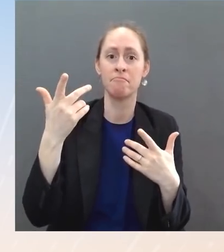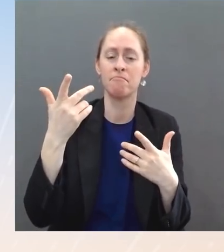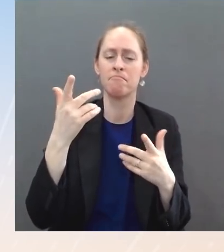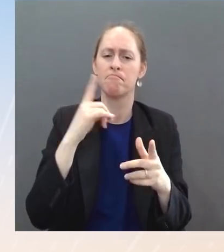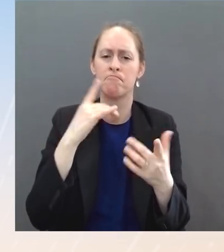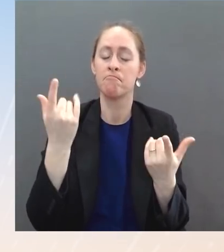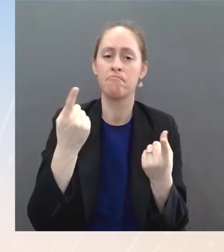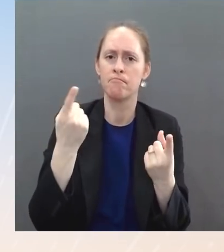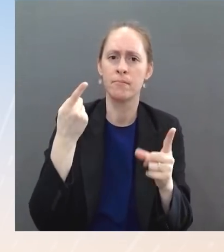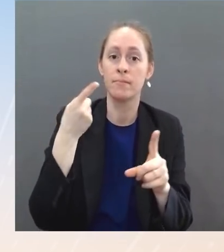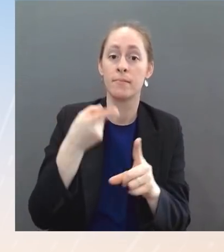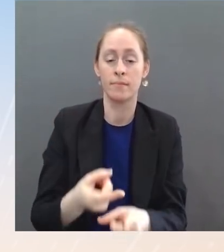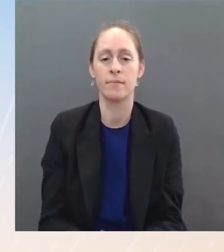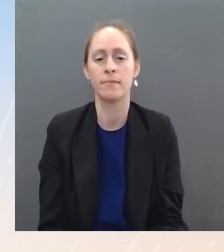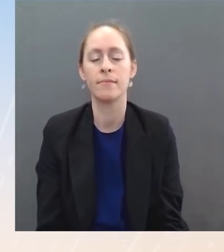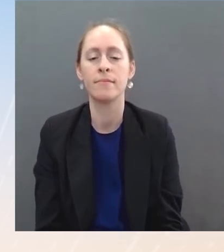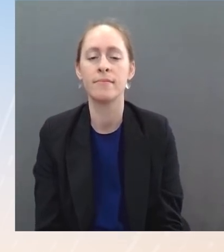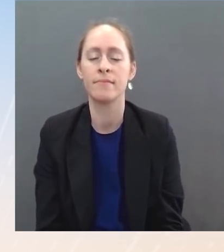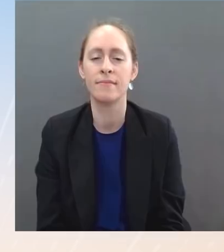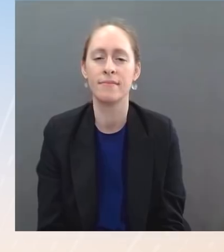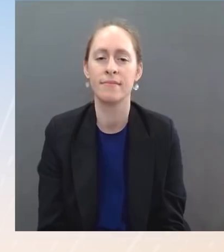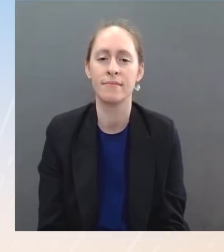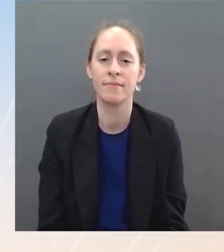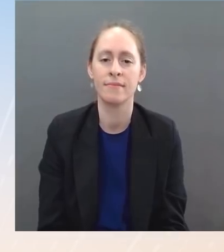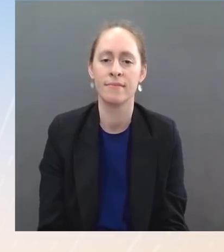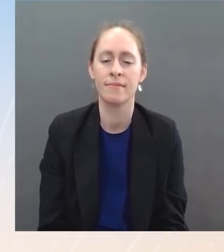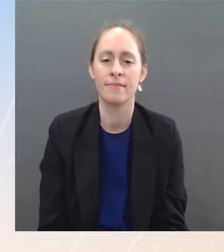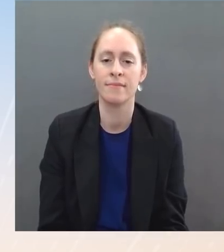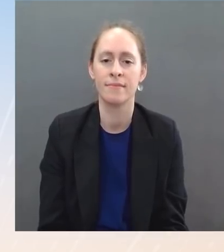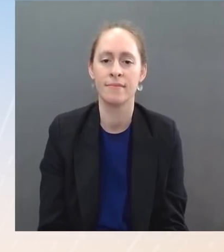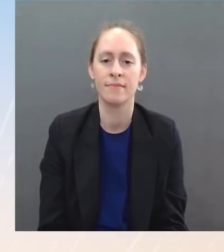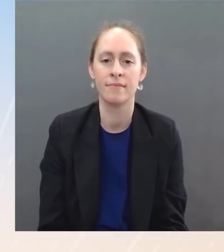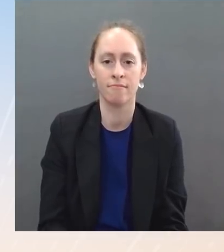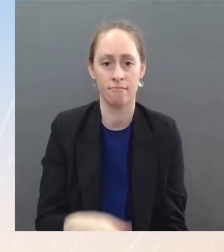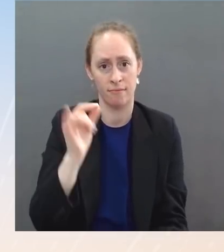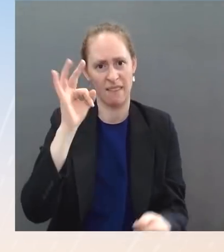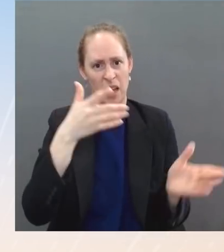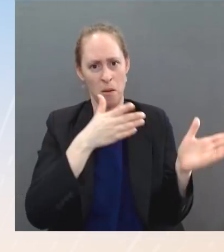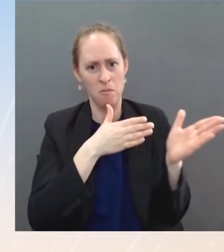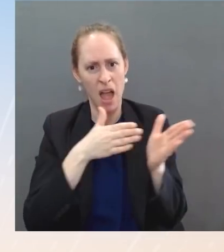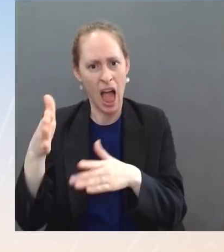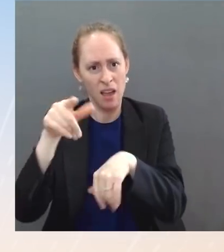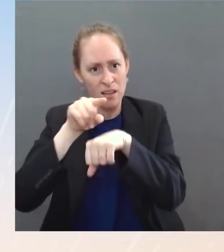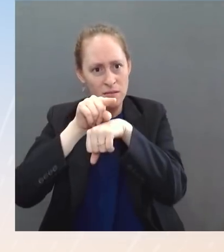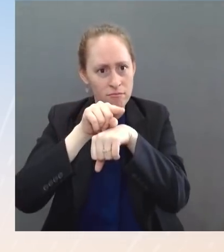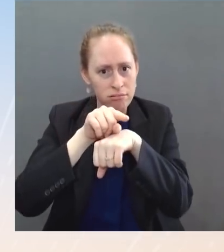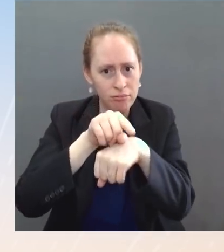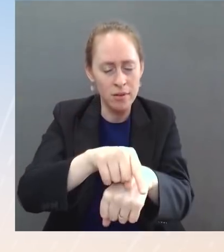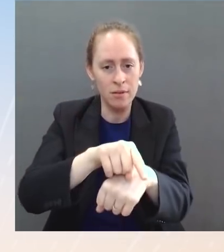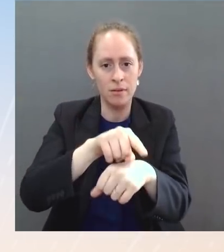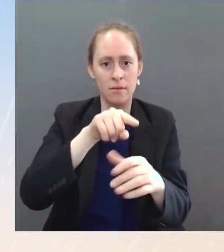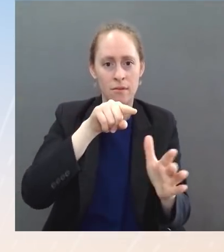and you get stopped, and then you start to get beaten back, and then you withdraw, you pull out -- that's what I would call a retreat.